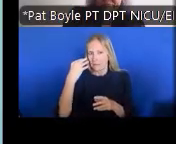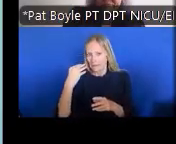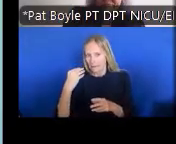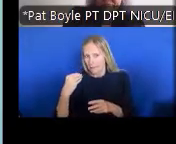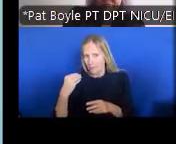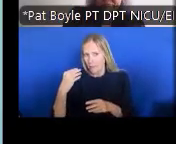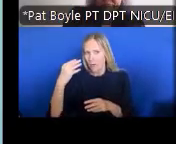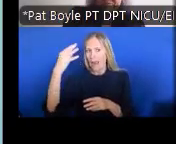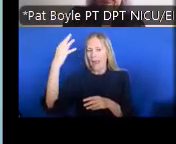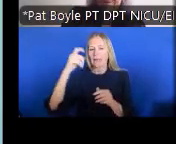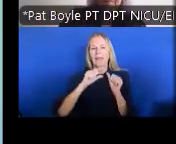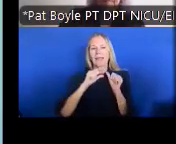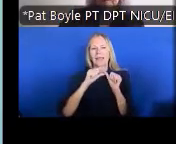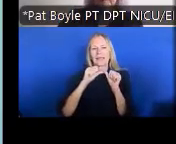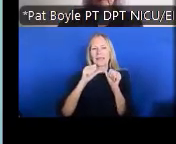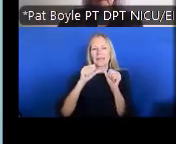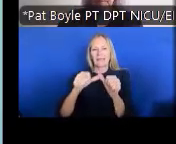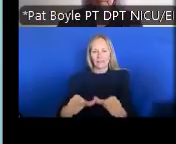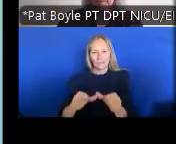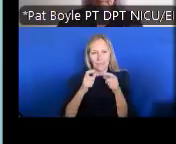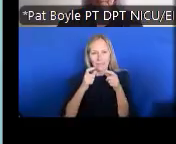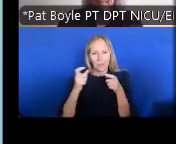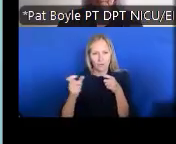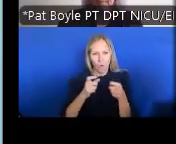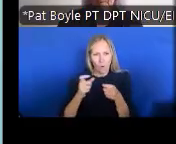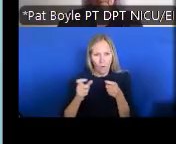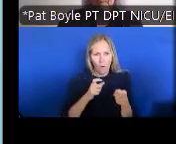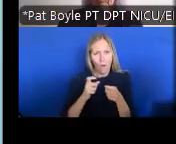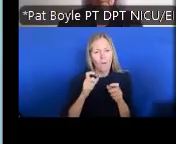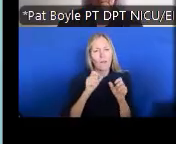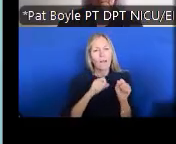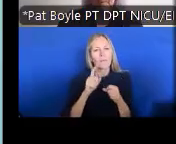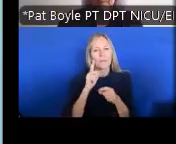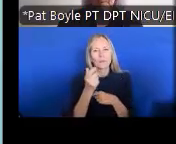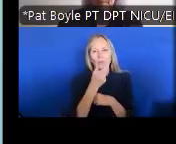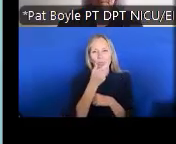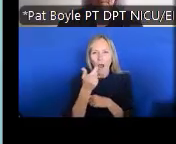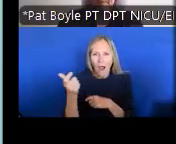staying under control in order to watch, to listen, to